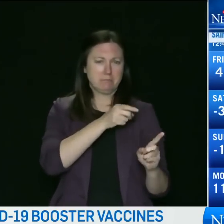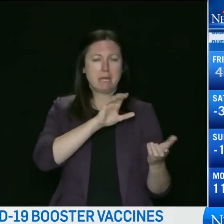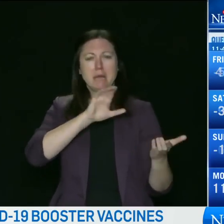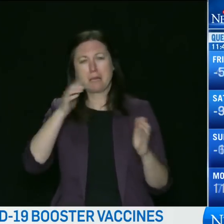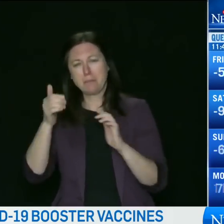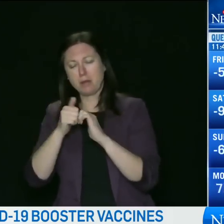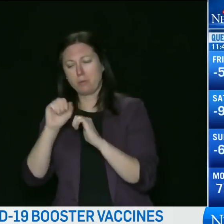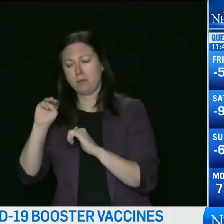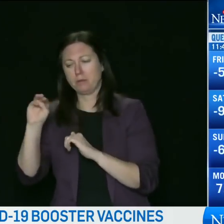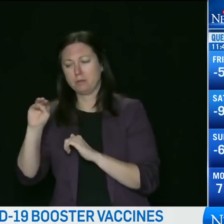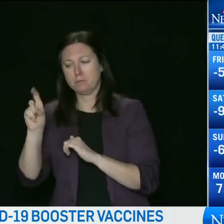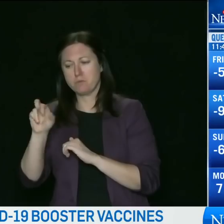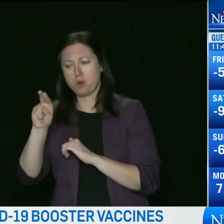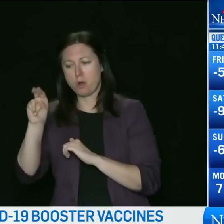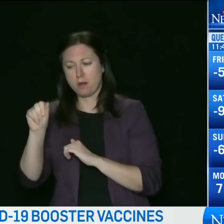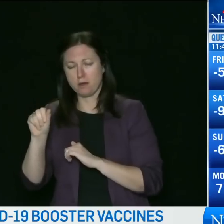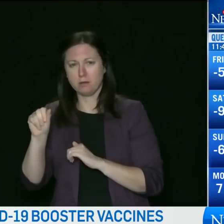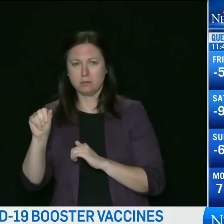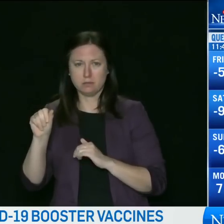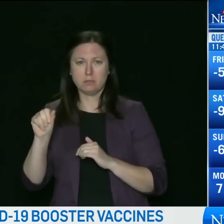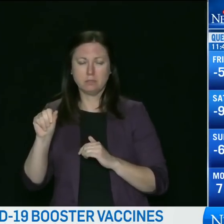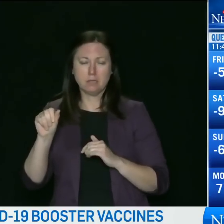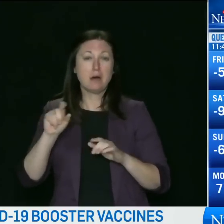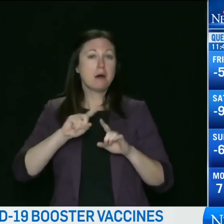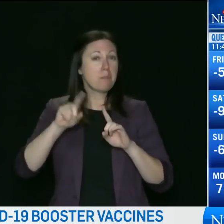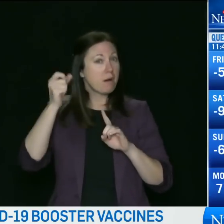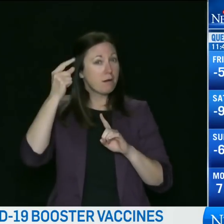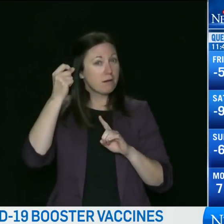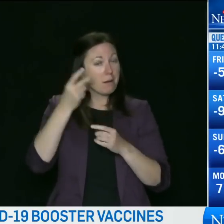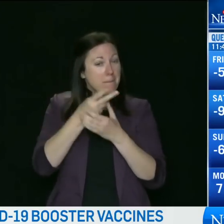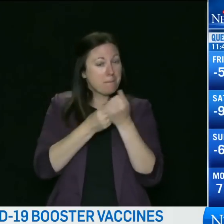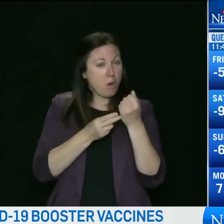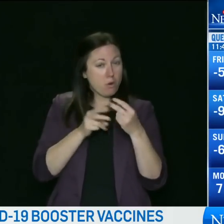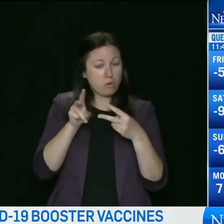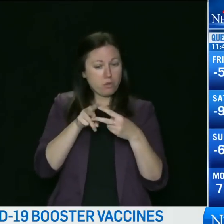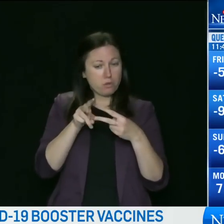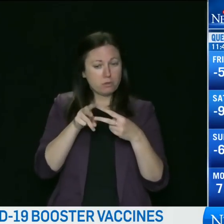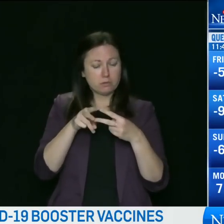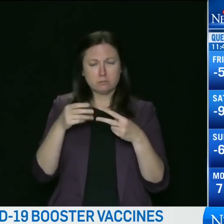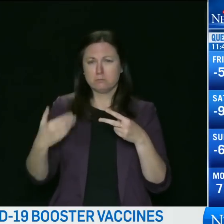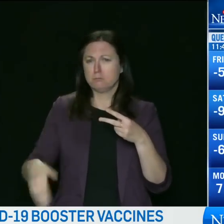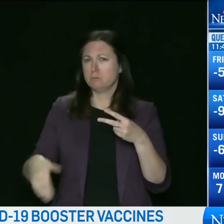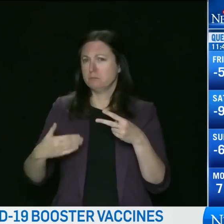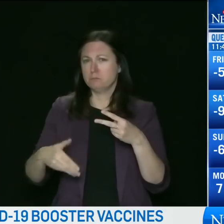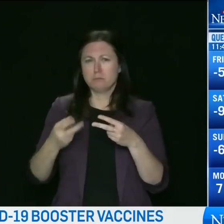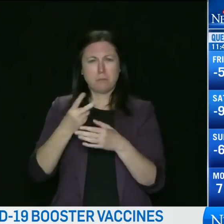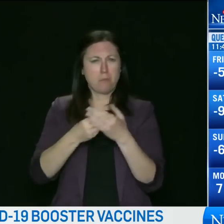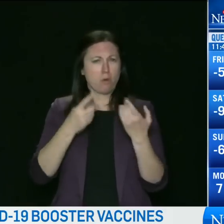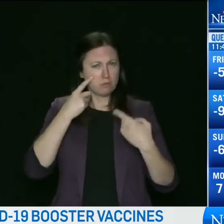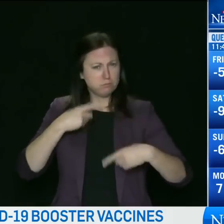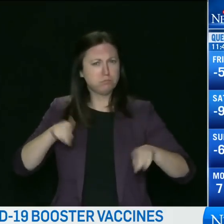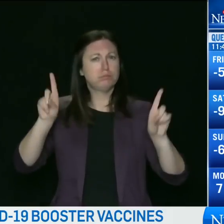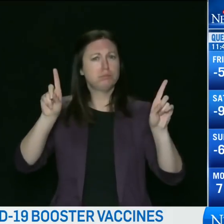VACCINE, WHICH IS PREFERABLE TO